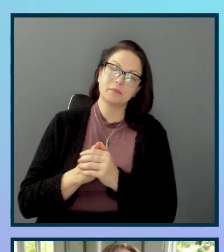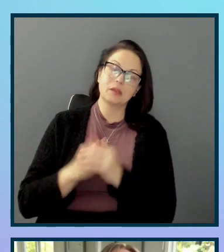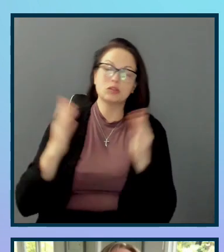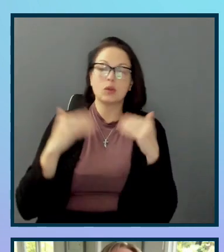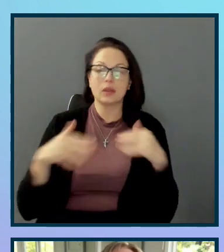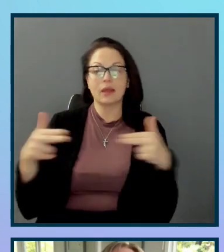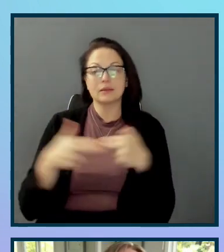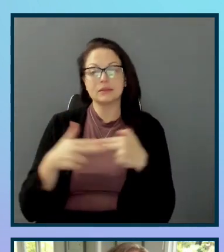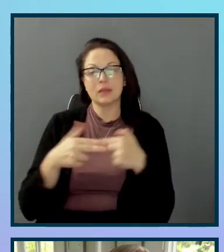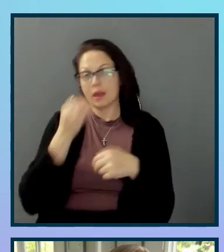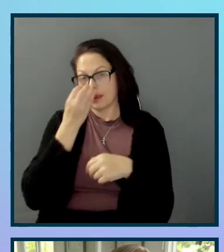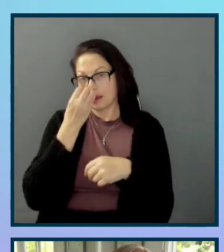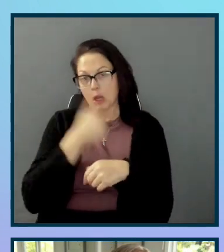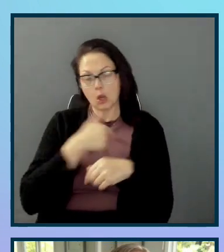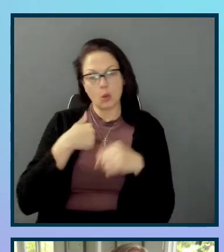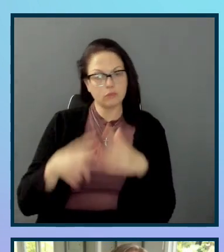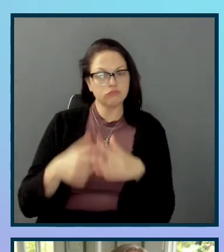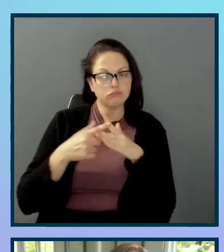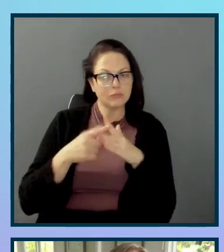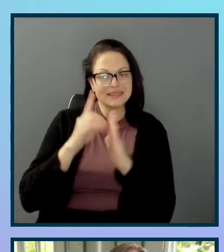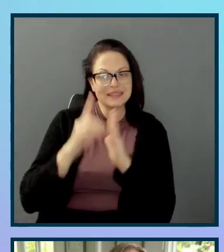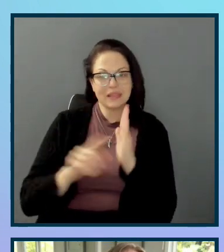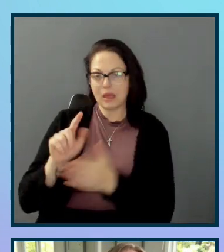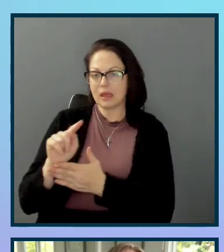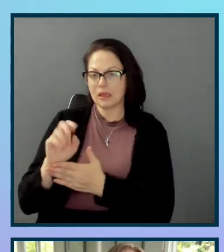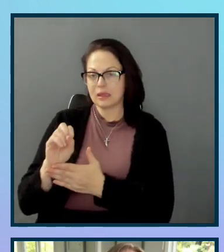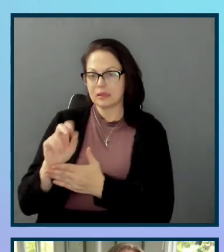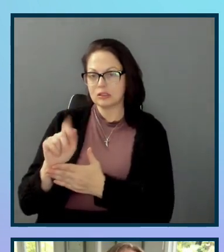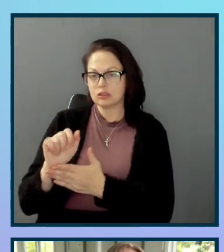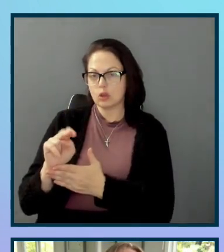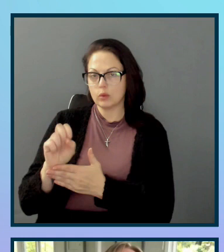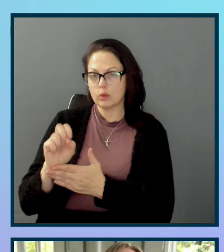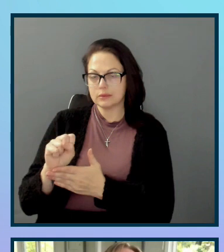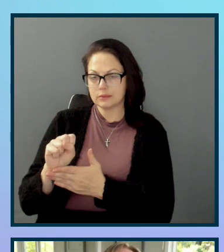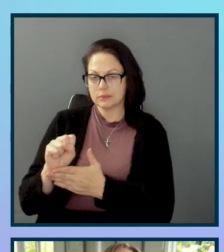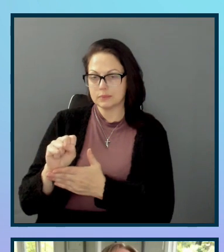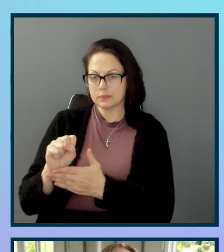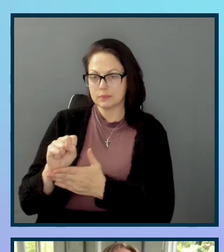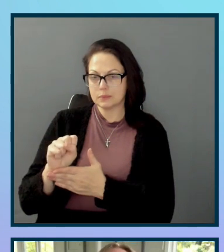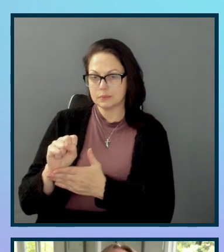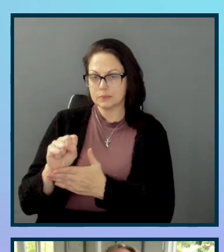we start to look at design tokens, okay? Design tokens are our means to convey